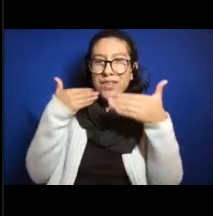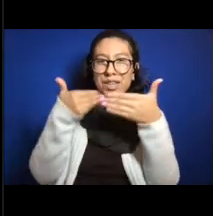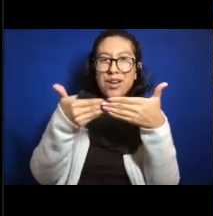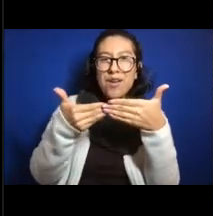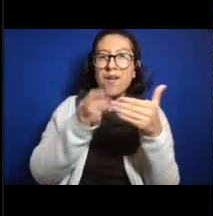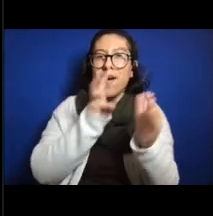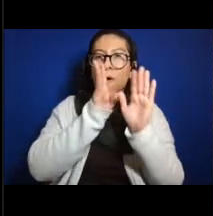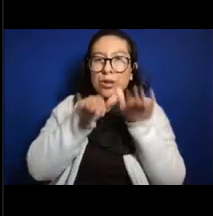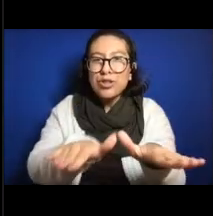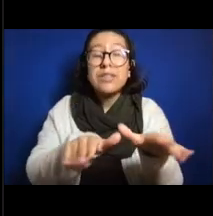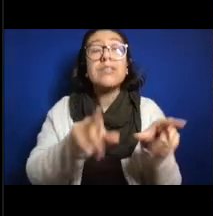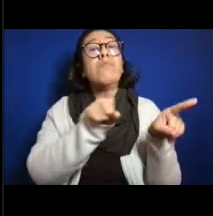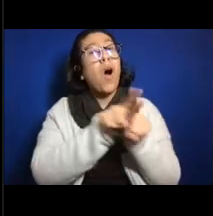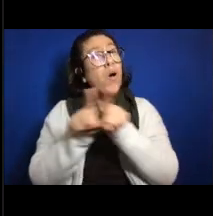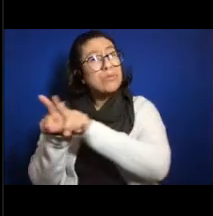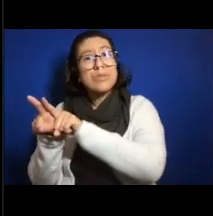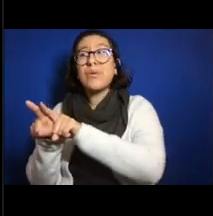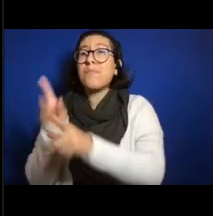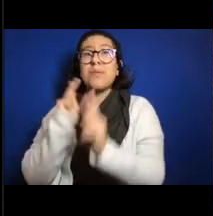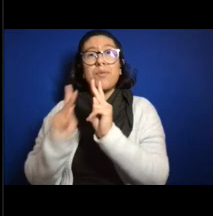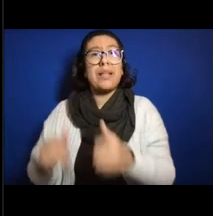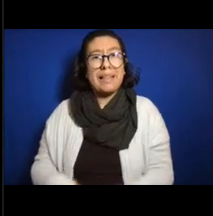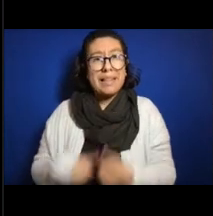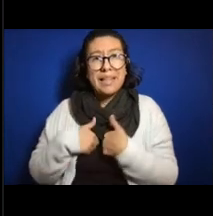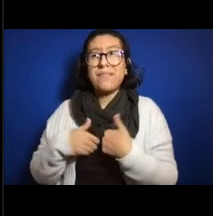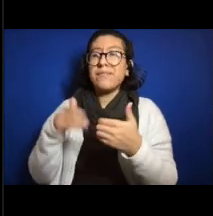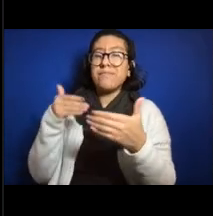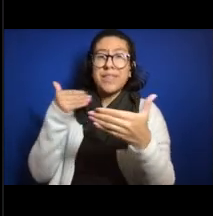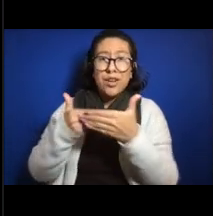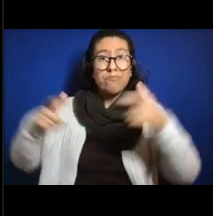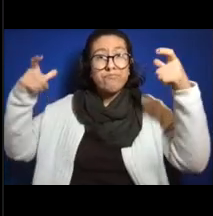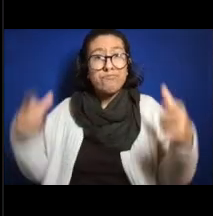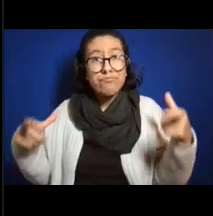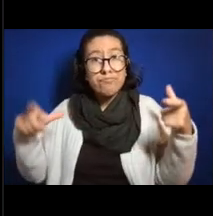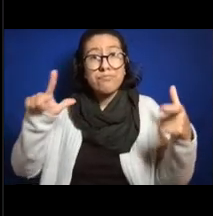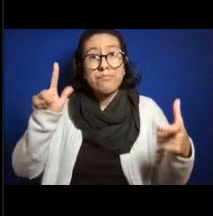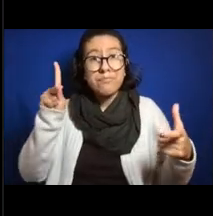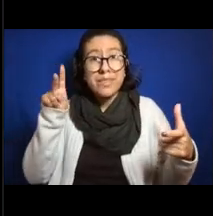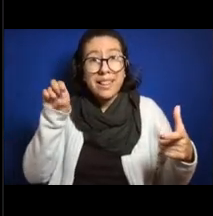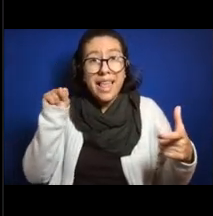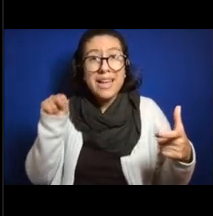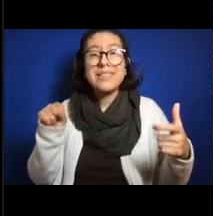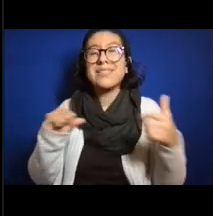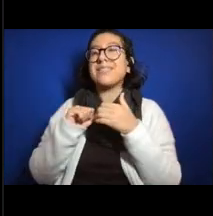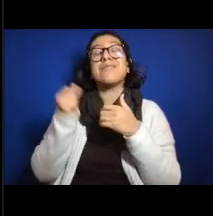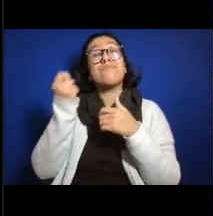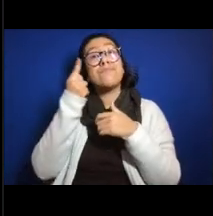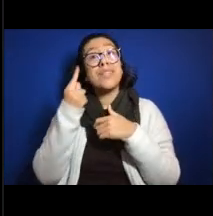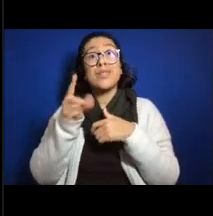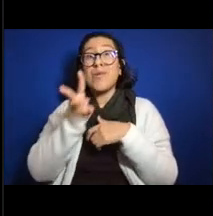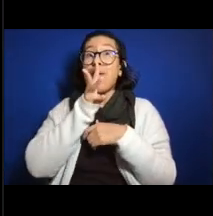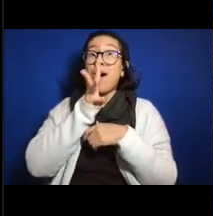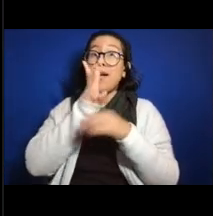and lakes that need to adapt to water that's coming all around us,